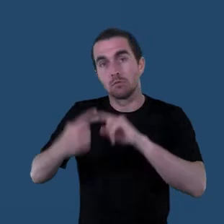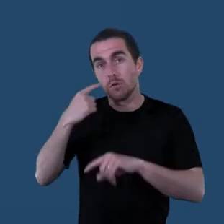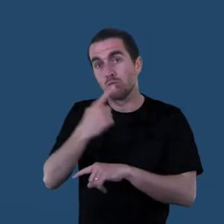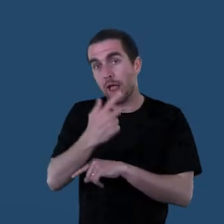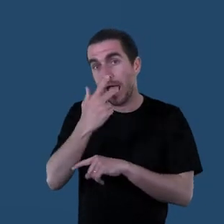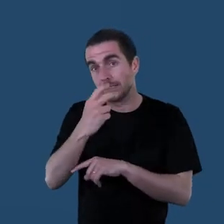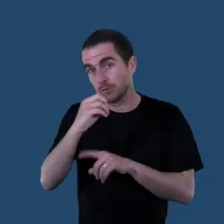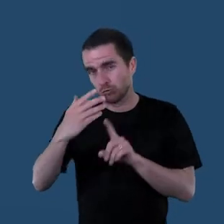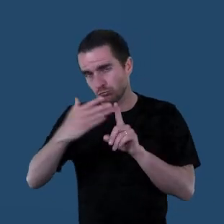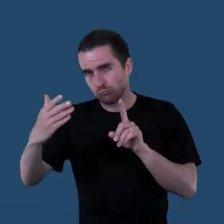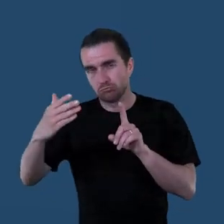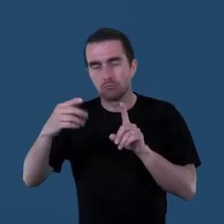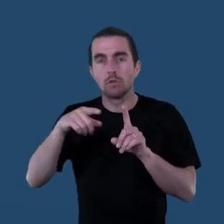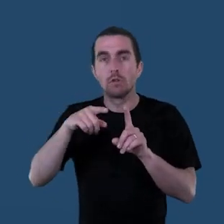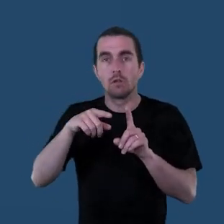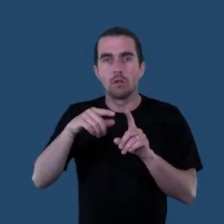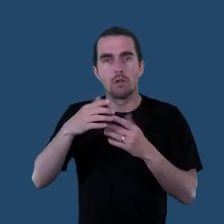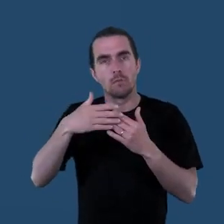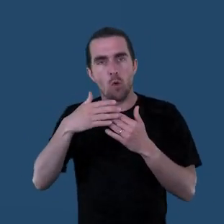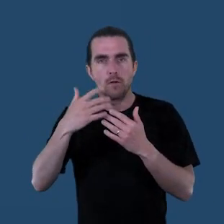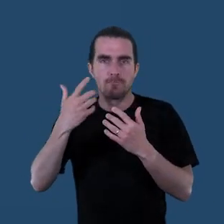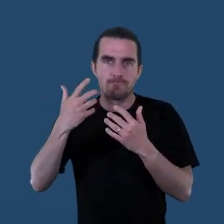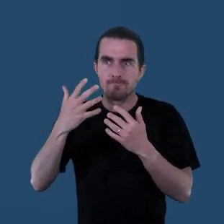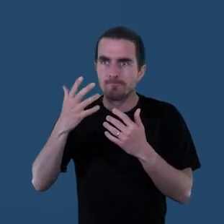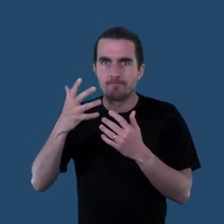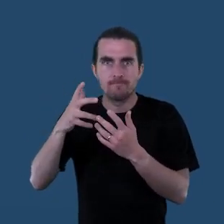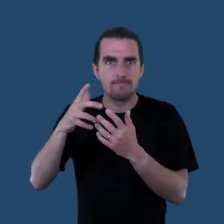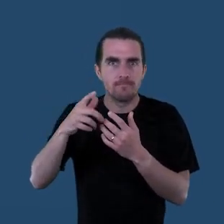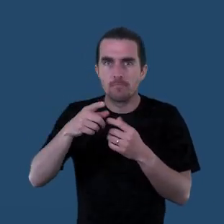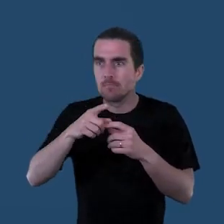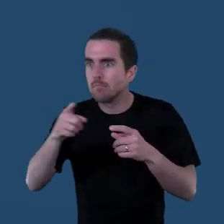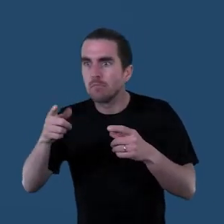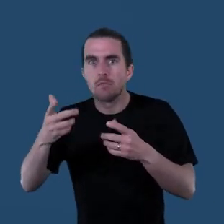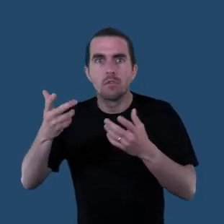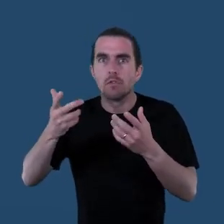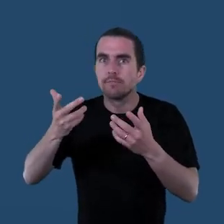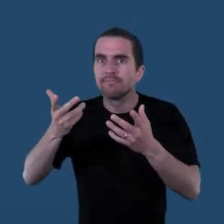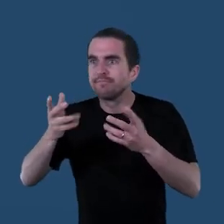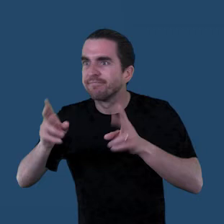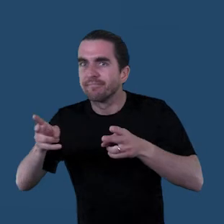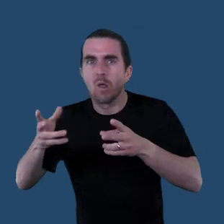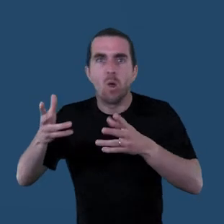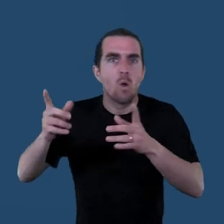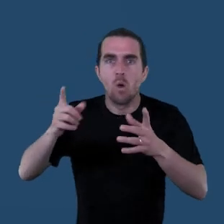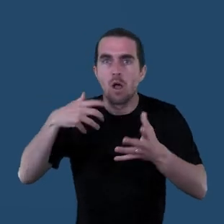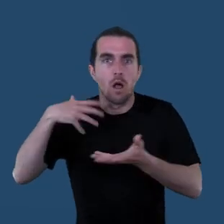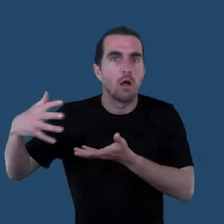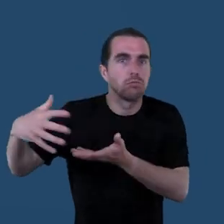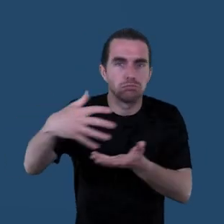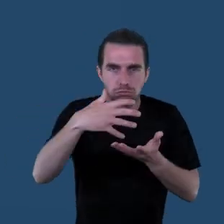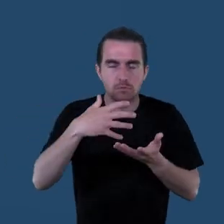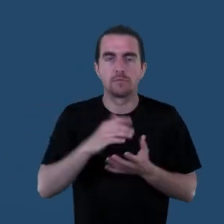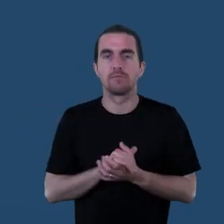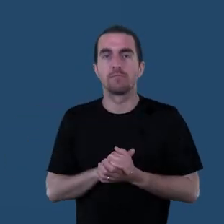a lot of stuff was considered to be disposable. In fact, we did lose a lot, didn't we, Lorraine? Yeah, no, absolutely.